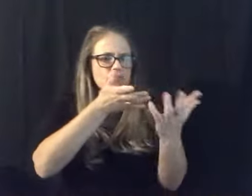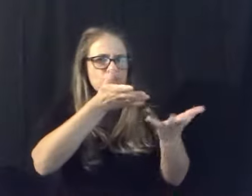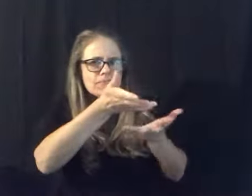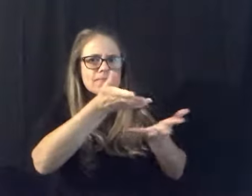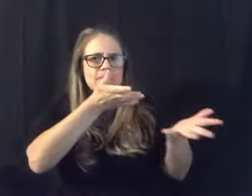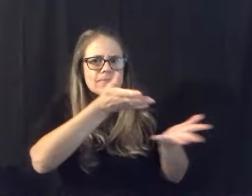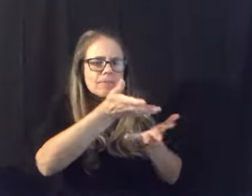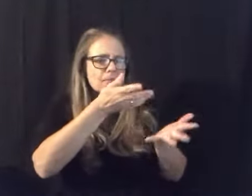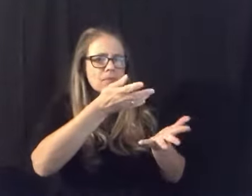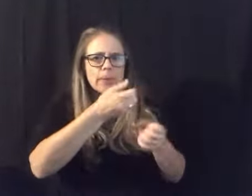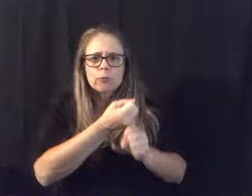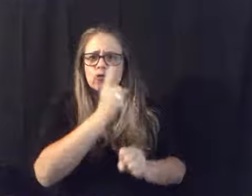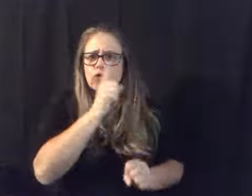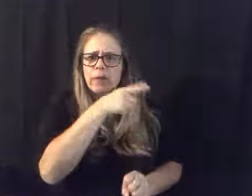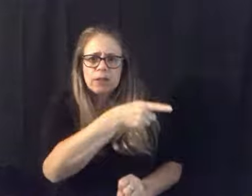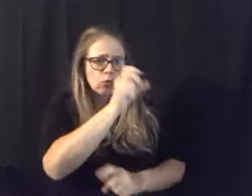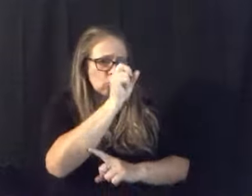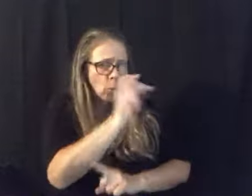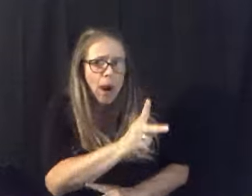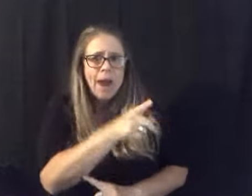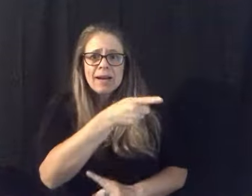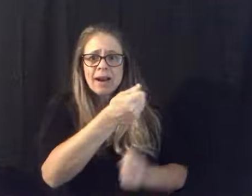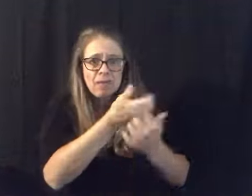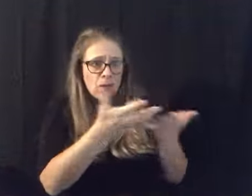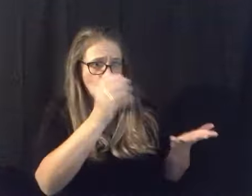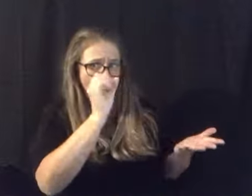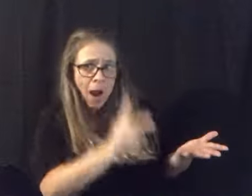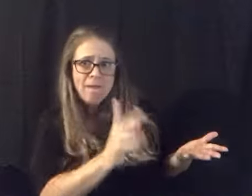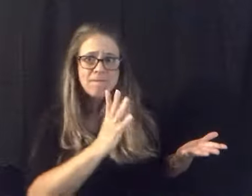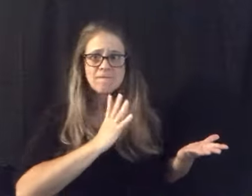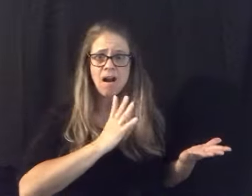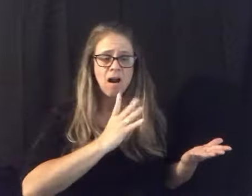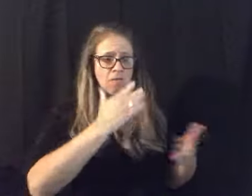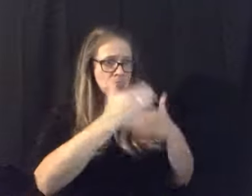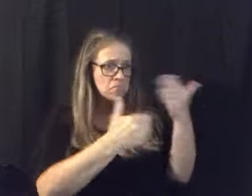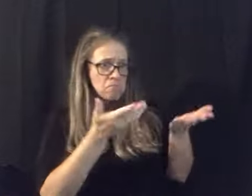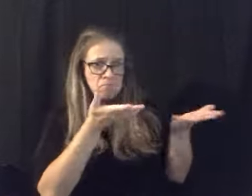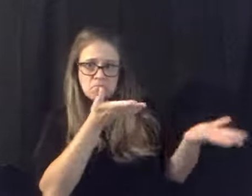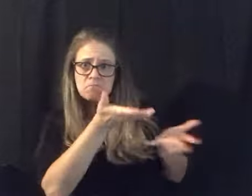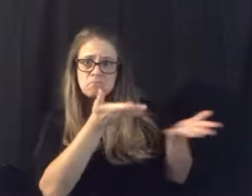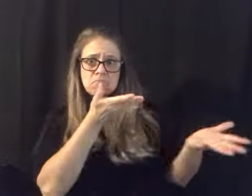with the Defa child to make sure everything is okay and to build rapport.